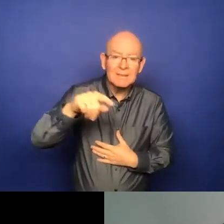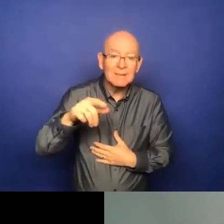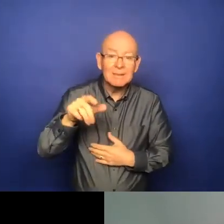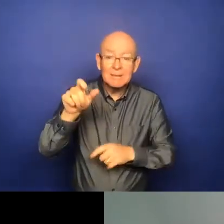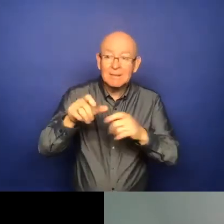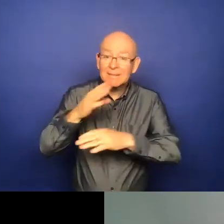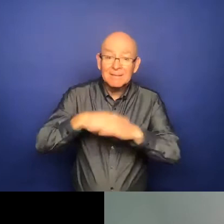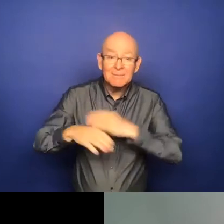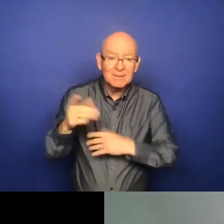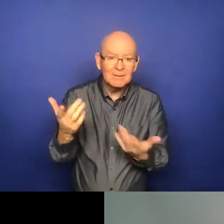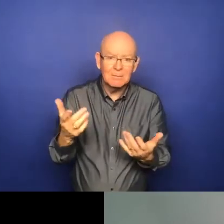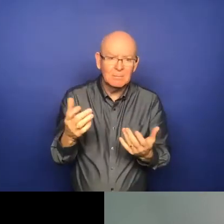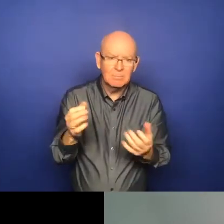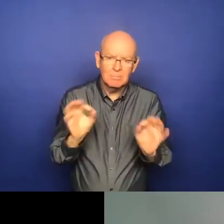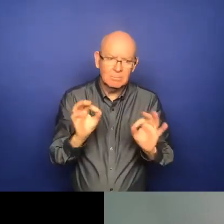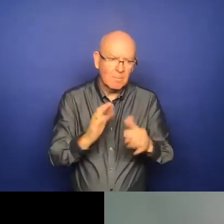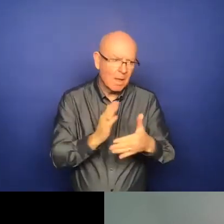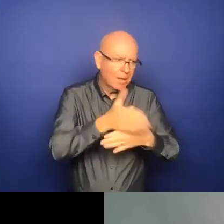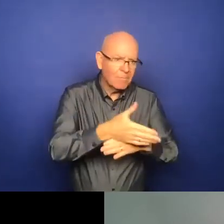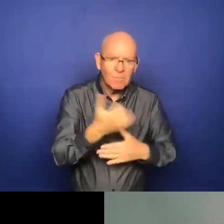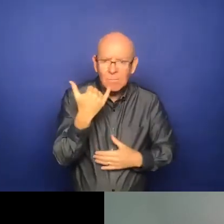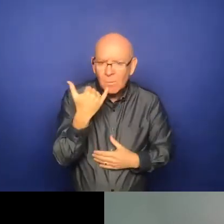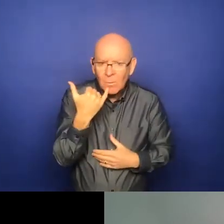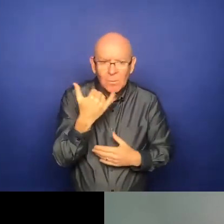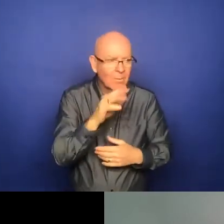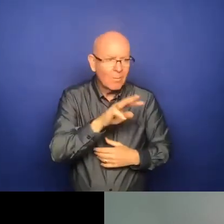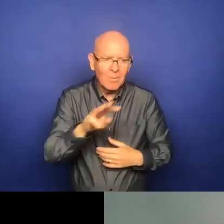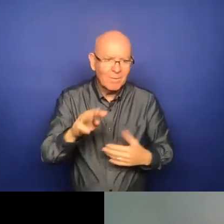And there is some evidence that this not only occurs at the household level